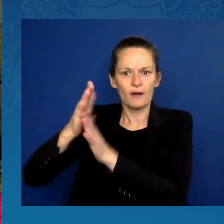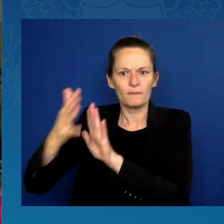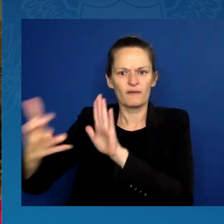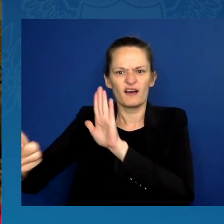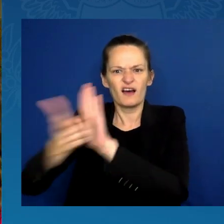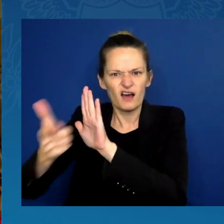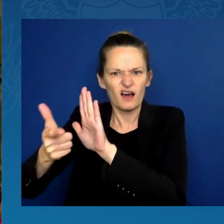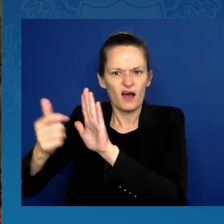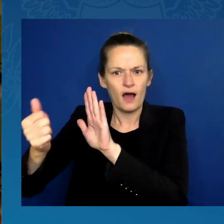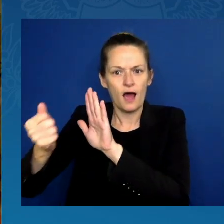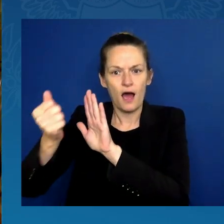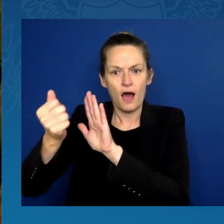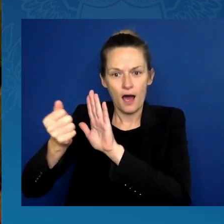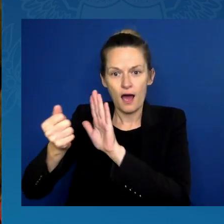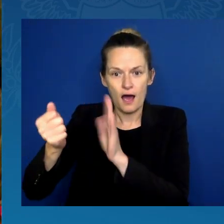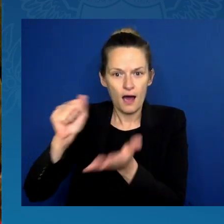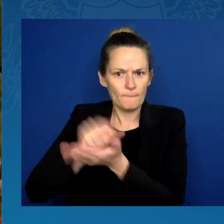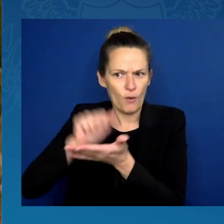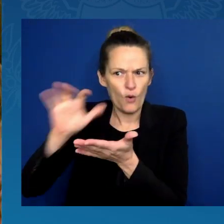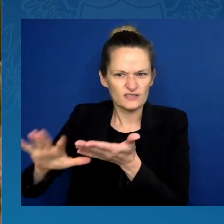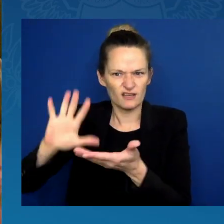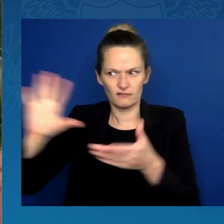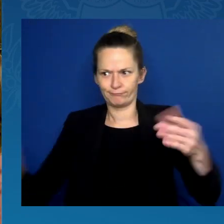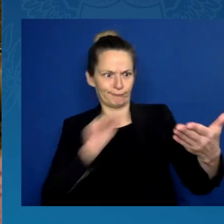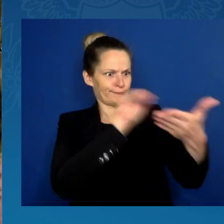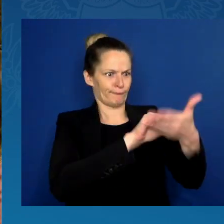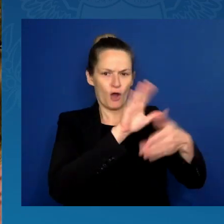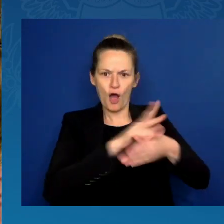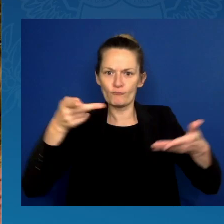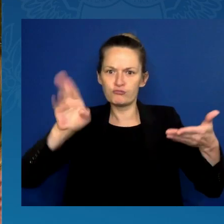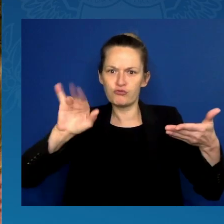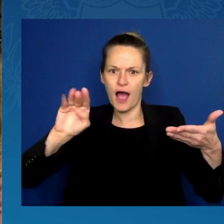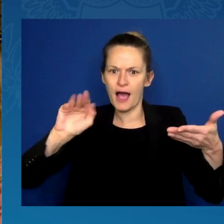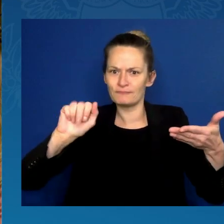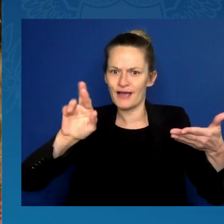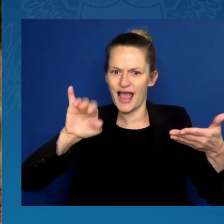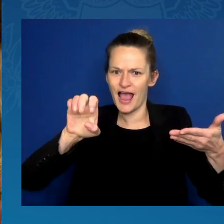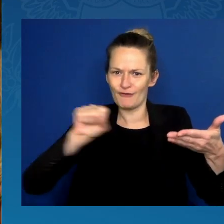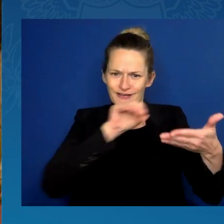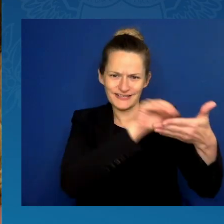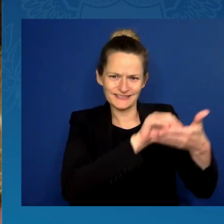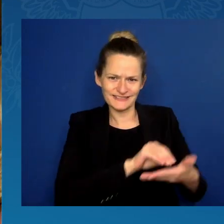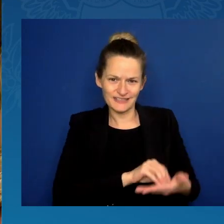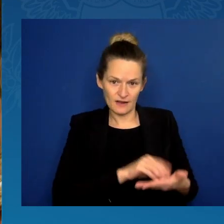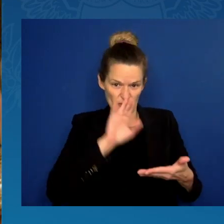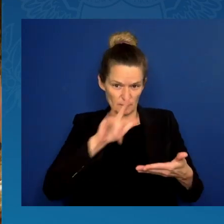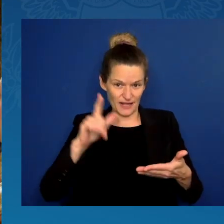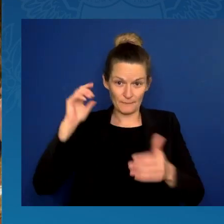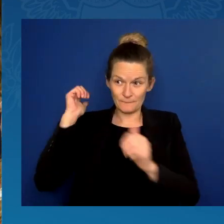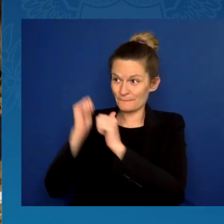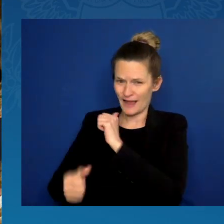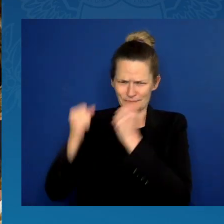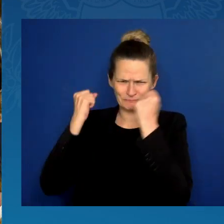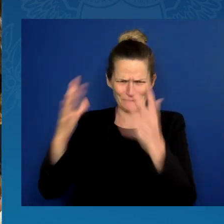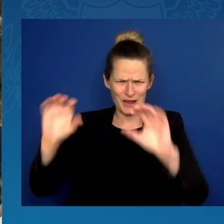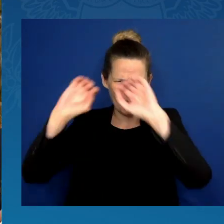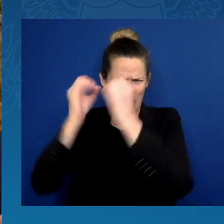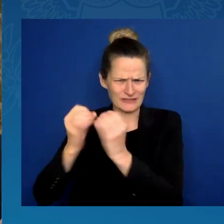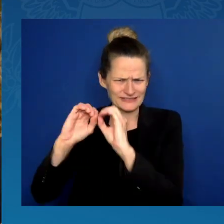As soon as the bill passed. Many organizations formed a coalition named the Kansans for Constitutional Freedom.